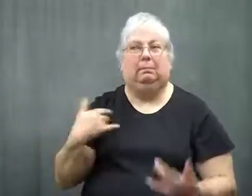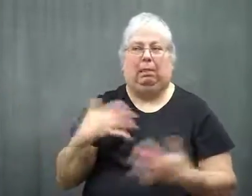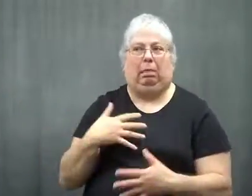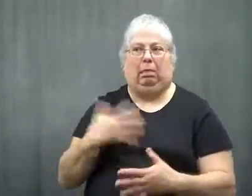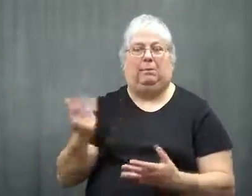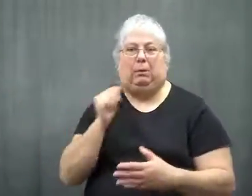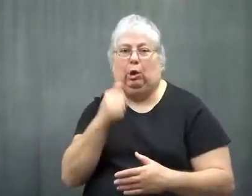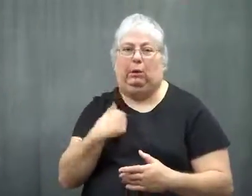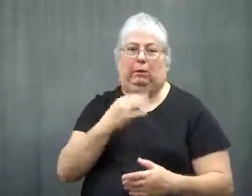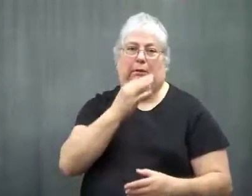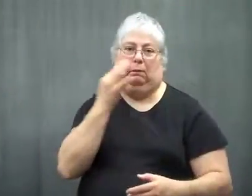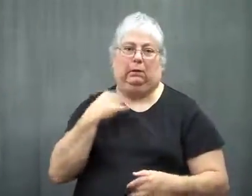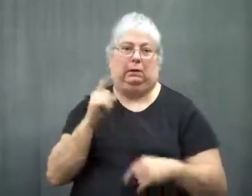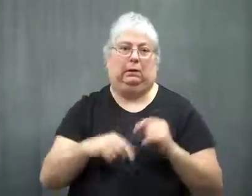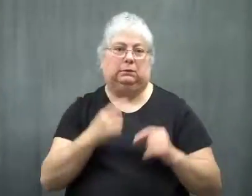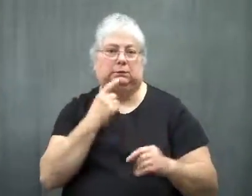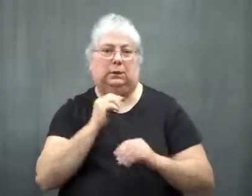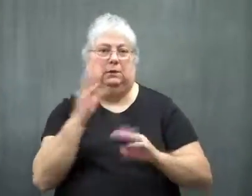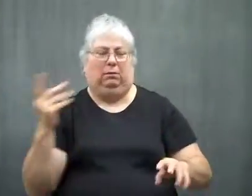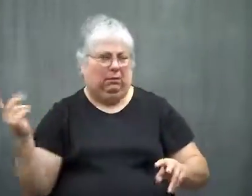She said she didn't say anything because she was afraid she would hurt the child.